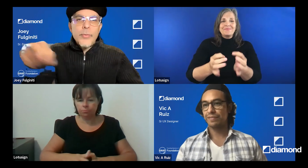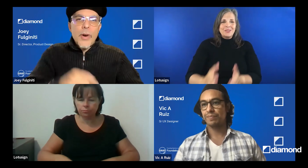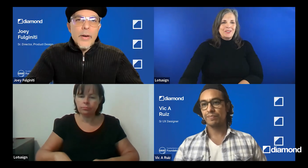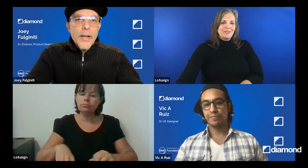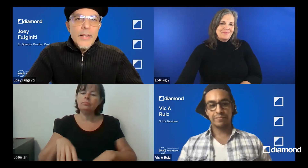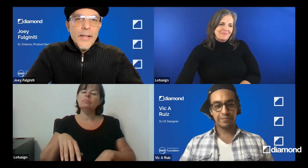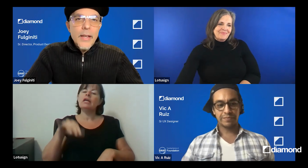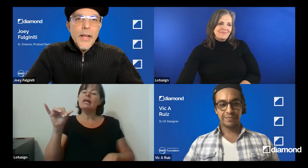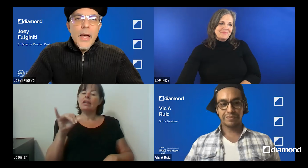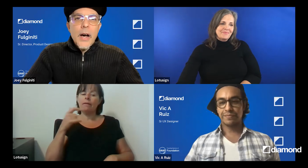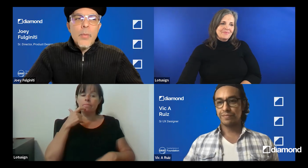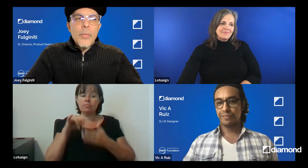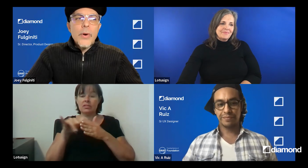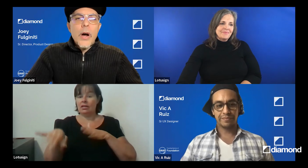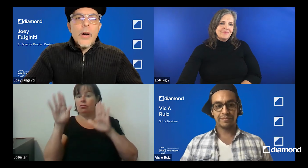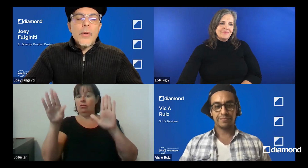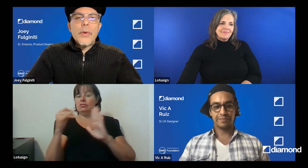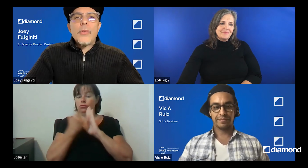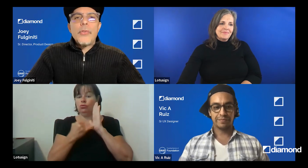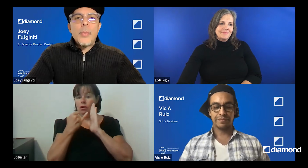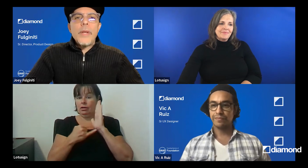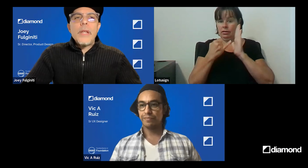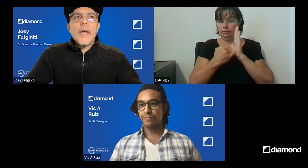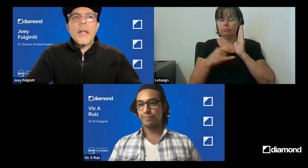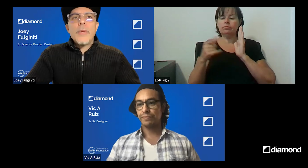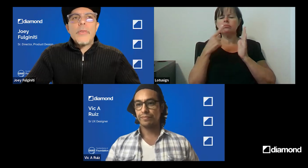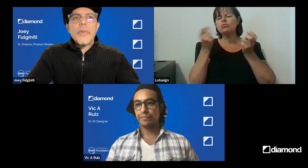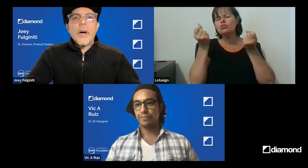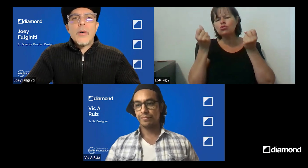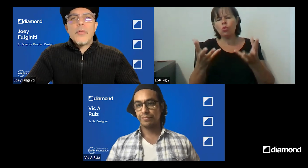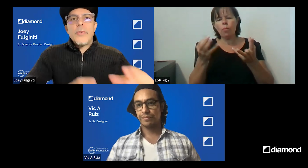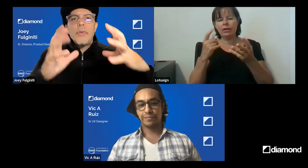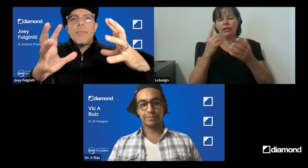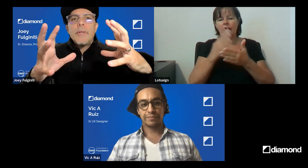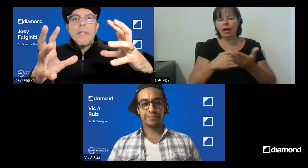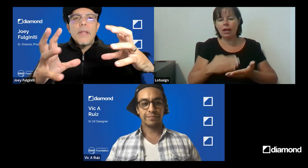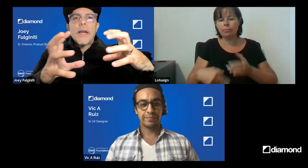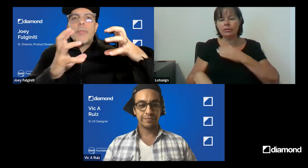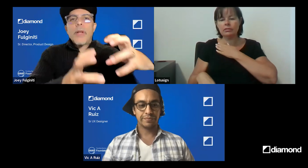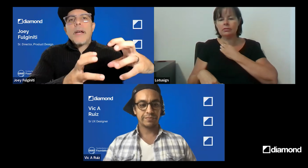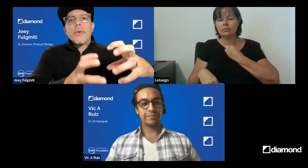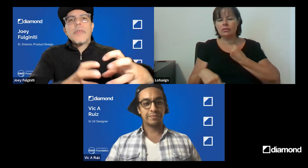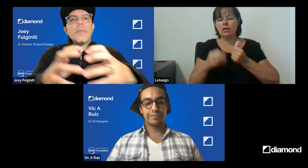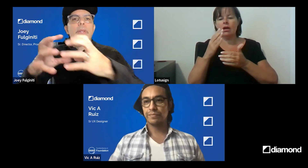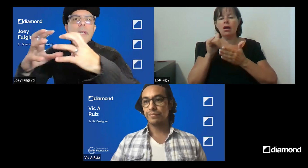drawing that I did um there are there are so many elements of usability that apply to accessibility